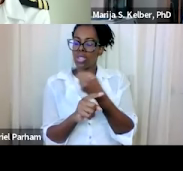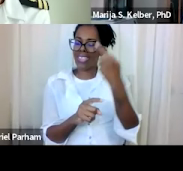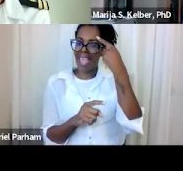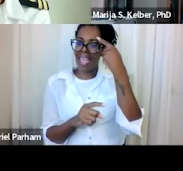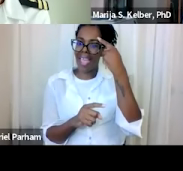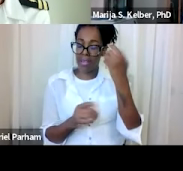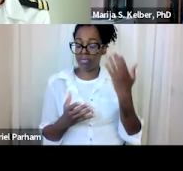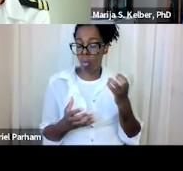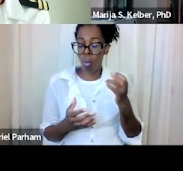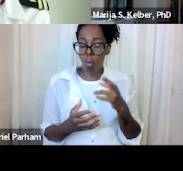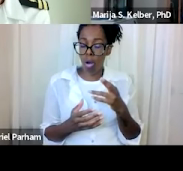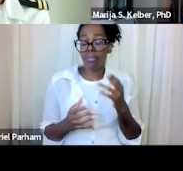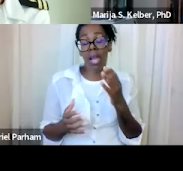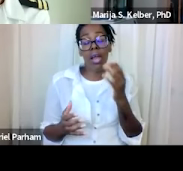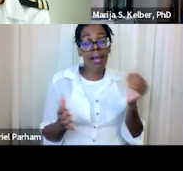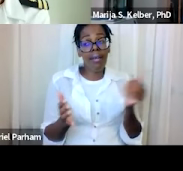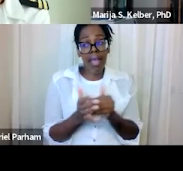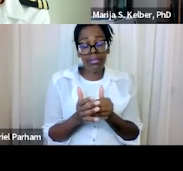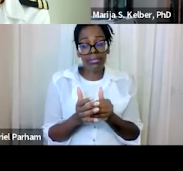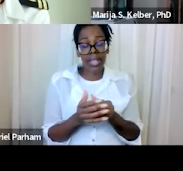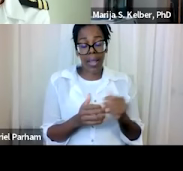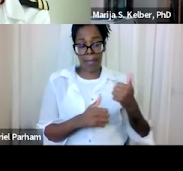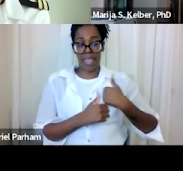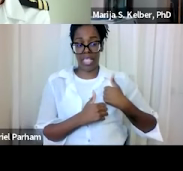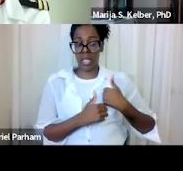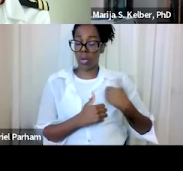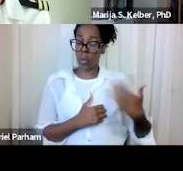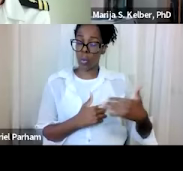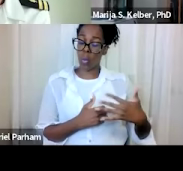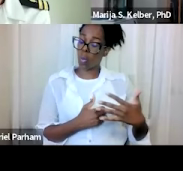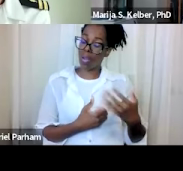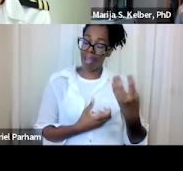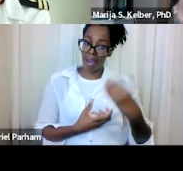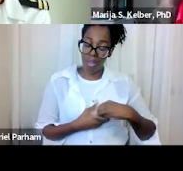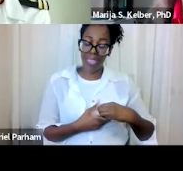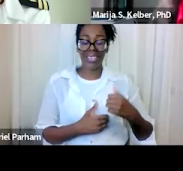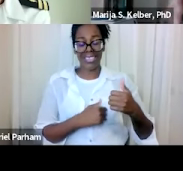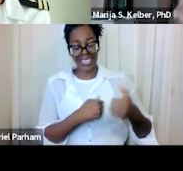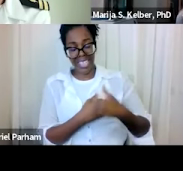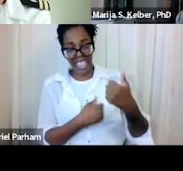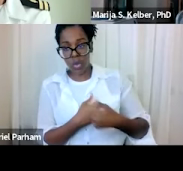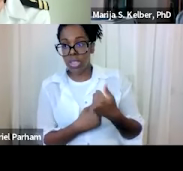the military is an inherently dangerous place. I went to Iraq, two tours to Afghanistan,